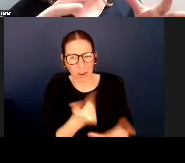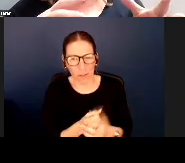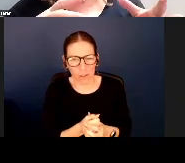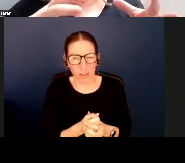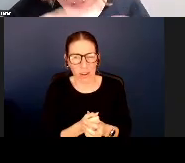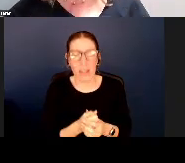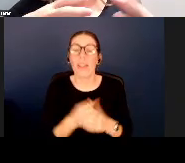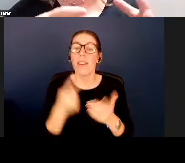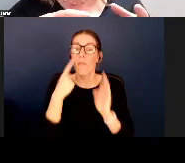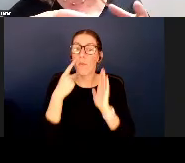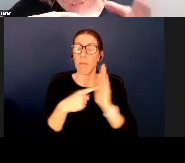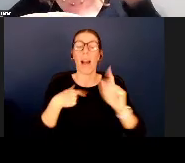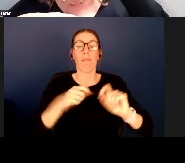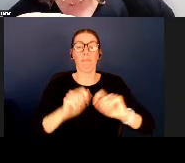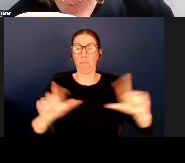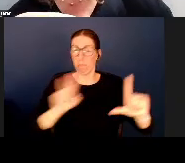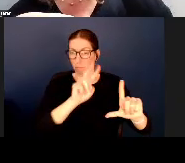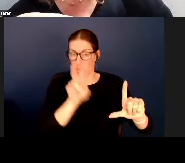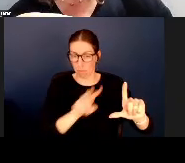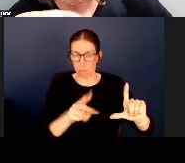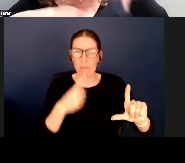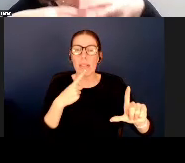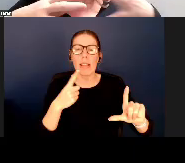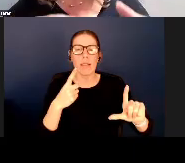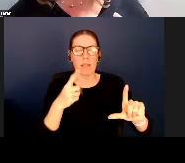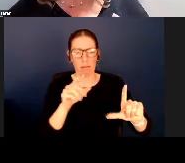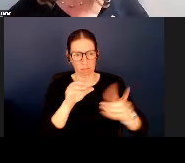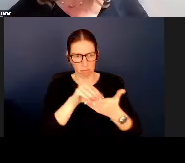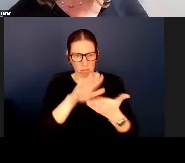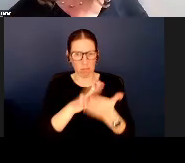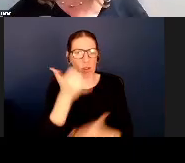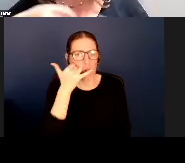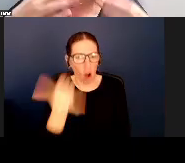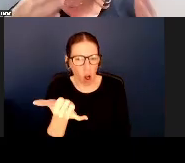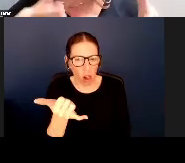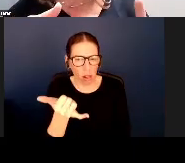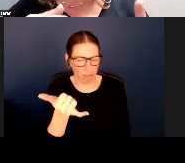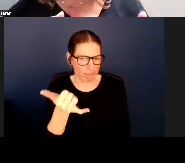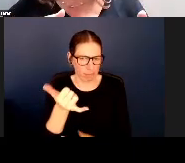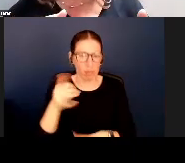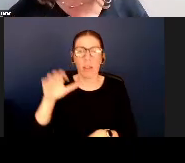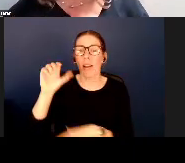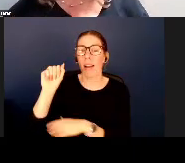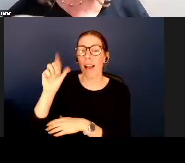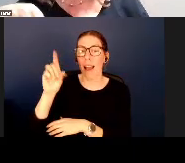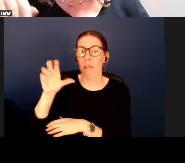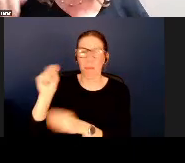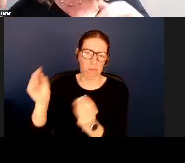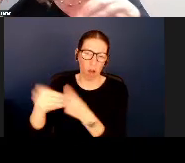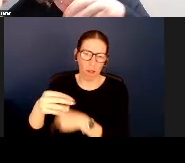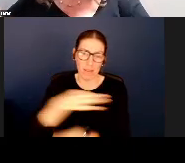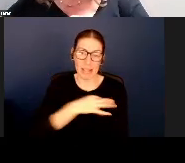could be the admin staff contacting the family saying, "Oh, we're booking you in." Versus the